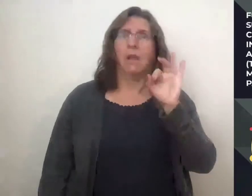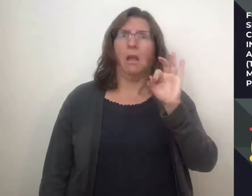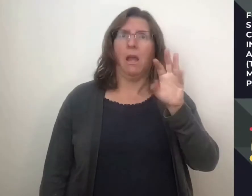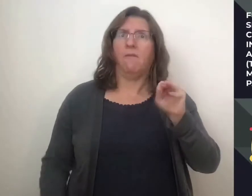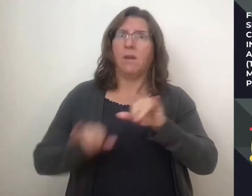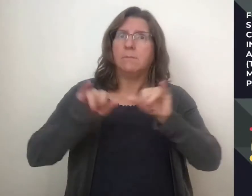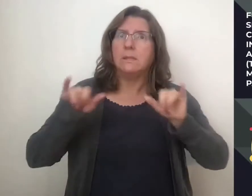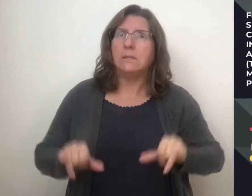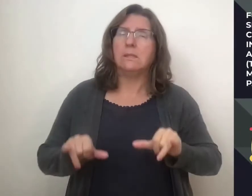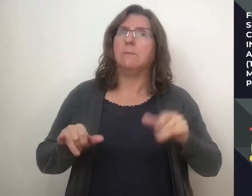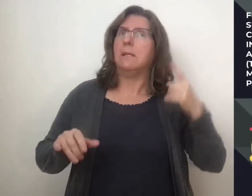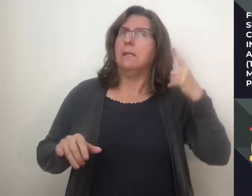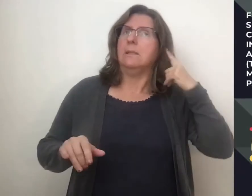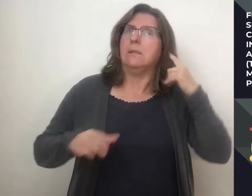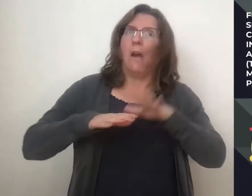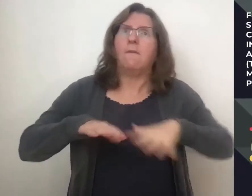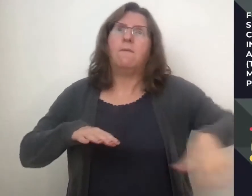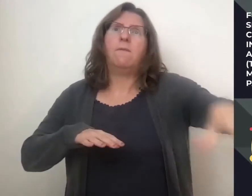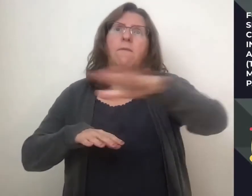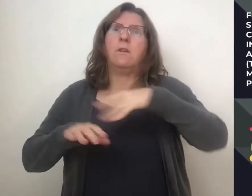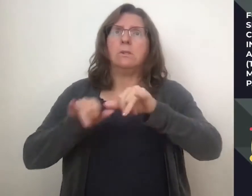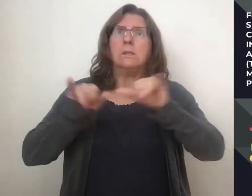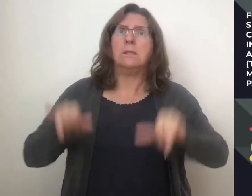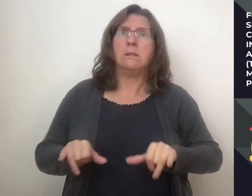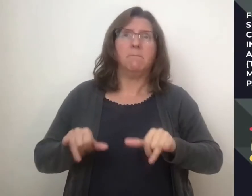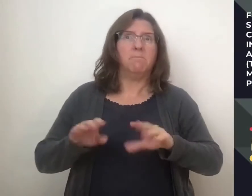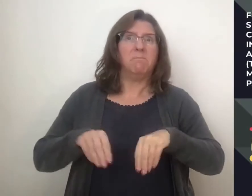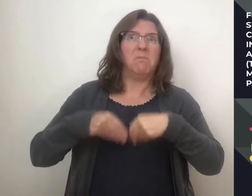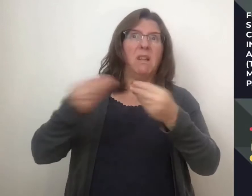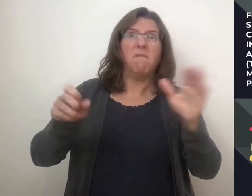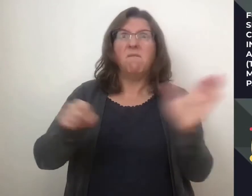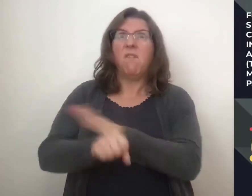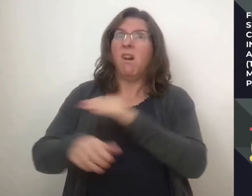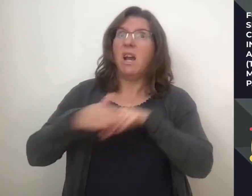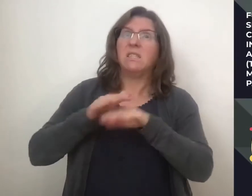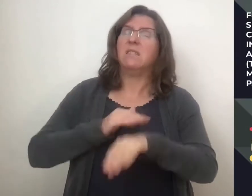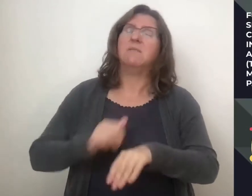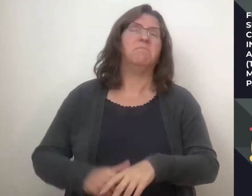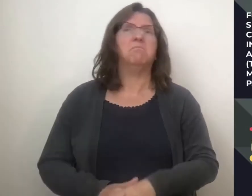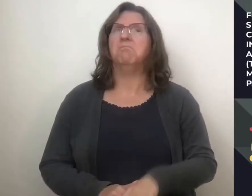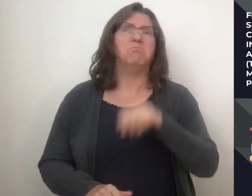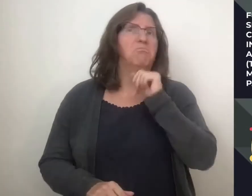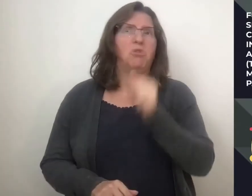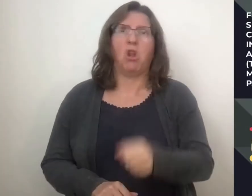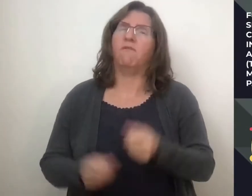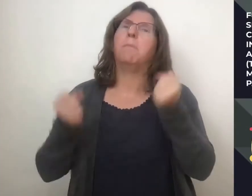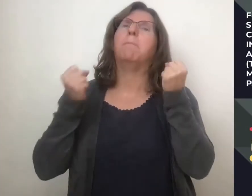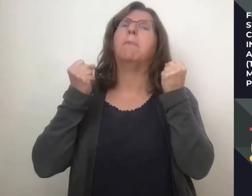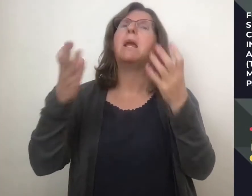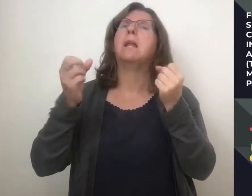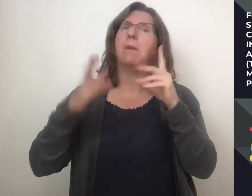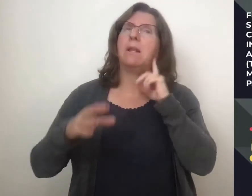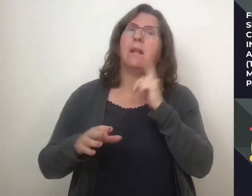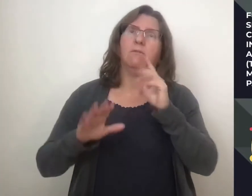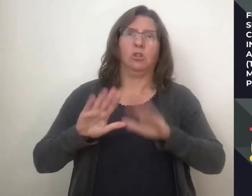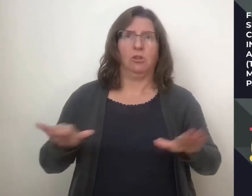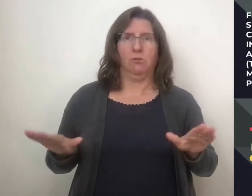The technologies we use such as cochlear implants, aids, FM systems and so on,